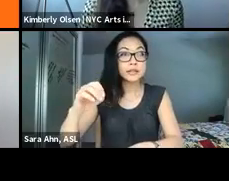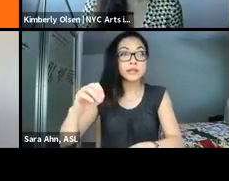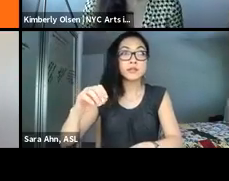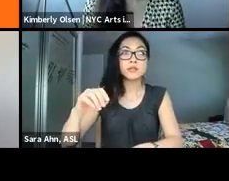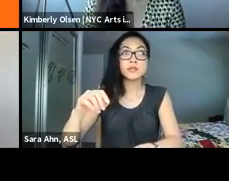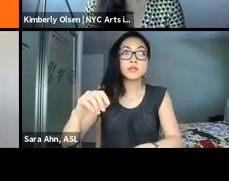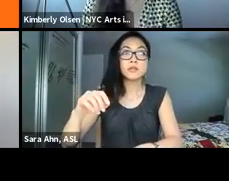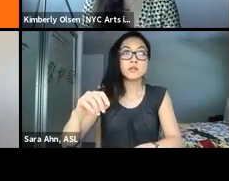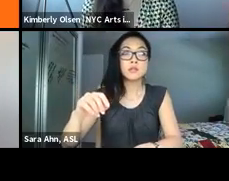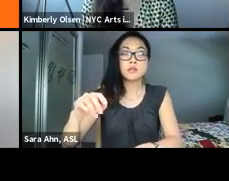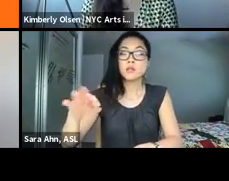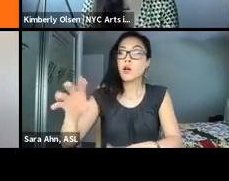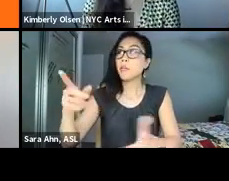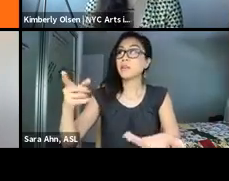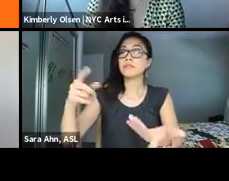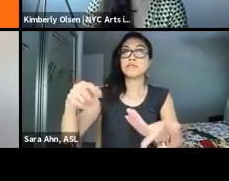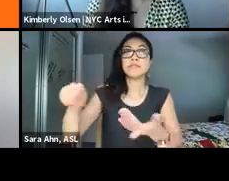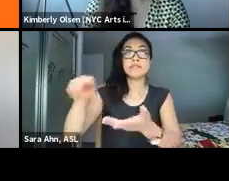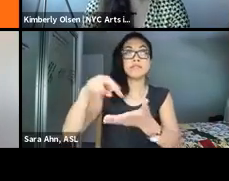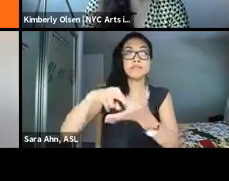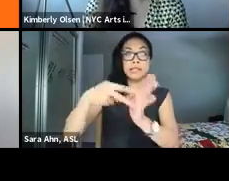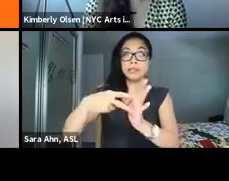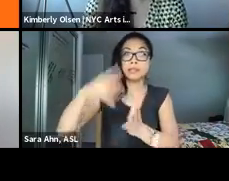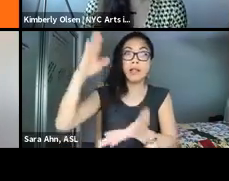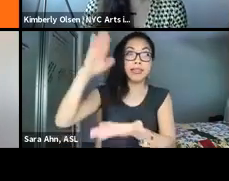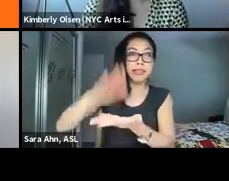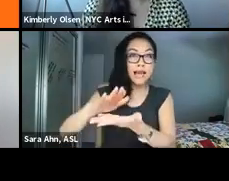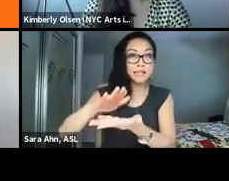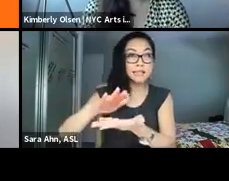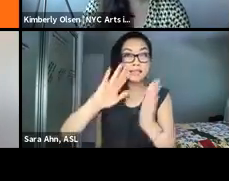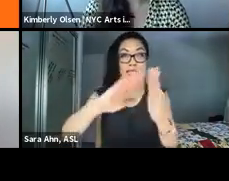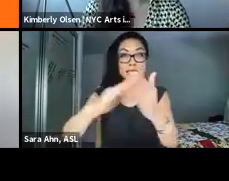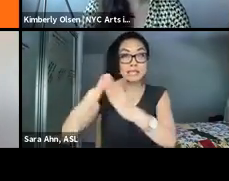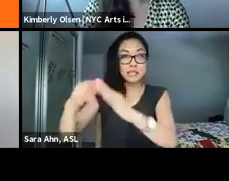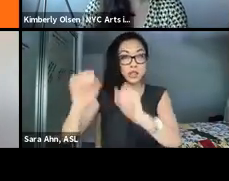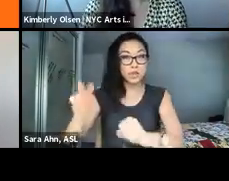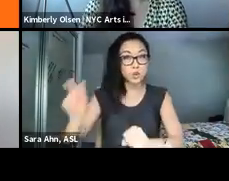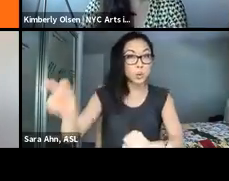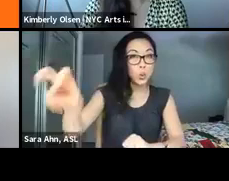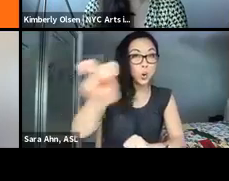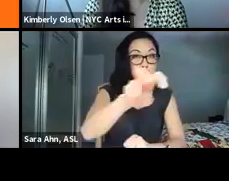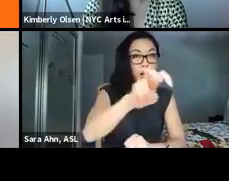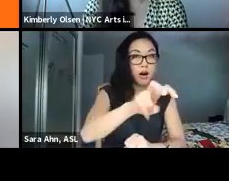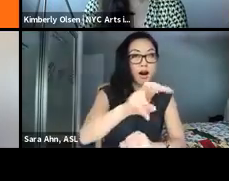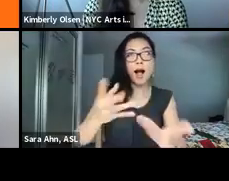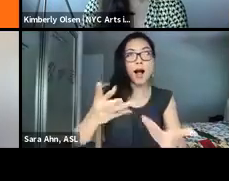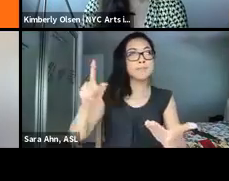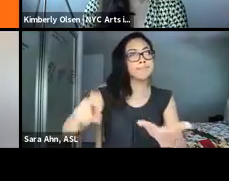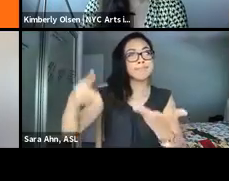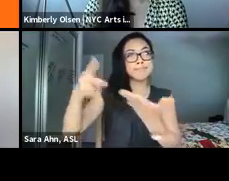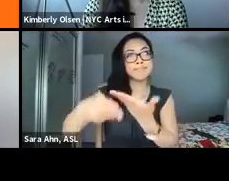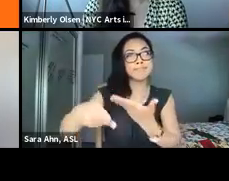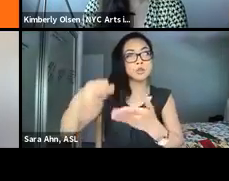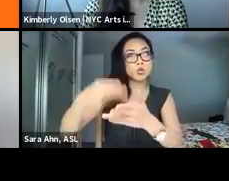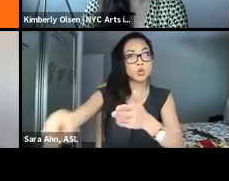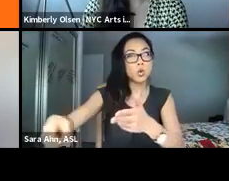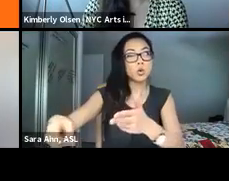It means the staff that says is more overburdened because they are trying to accomplish